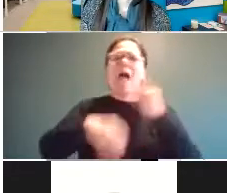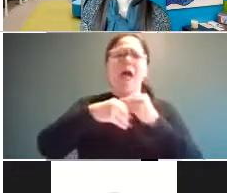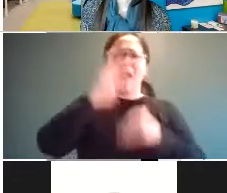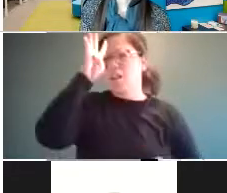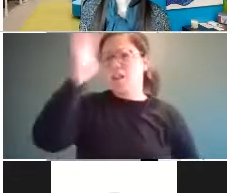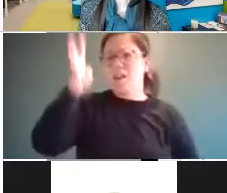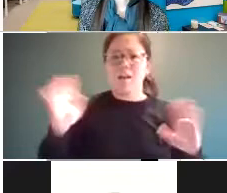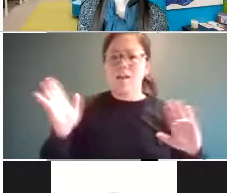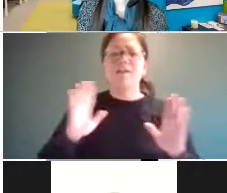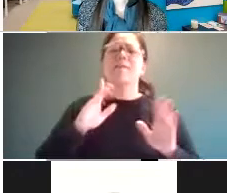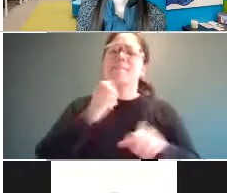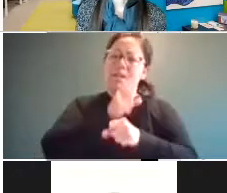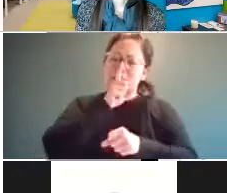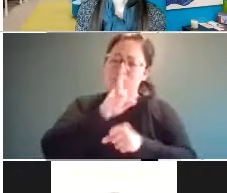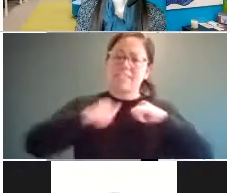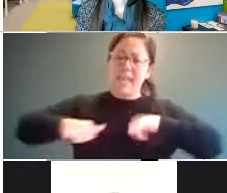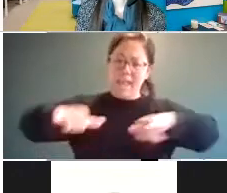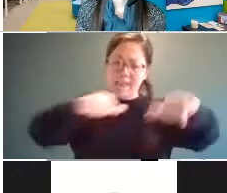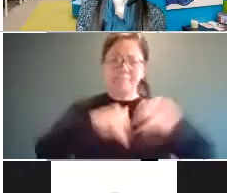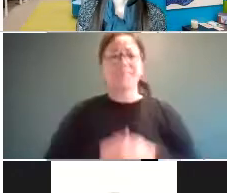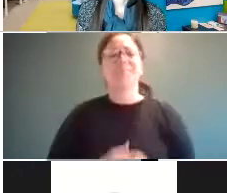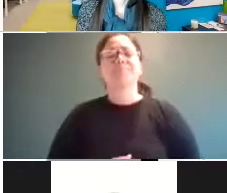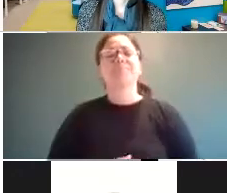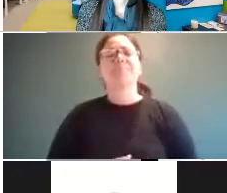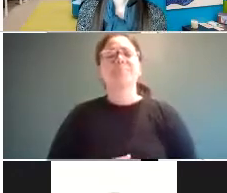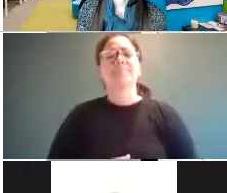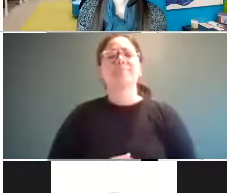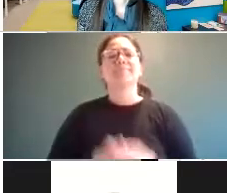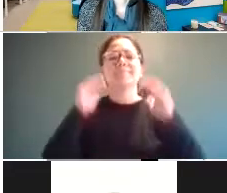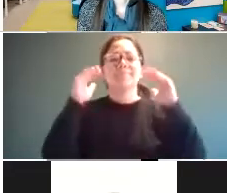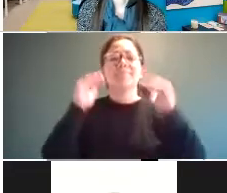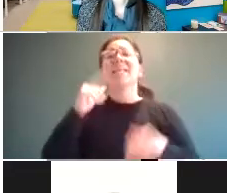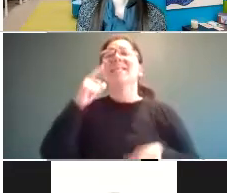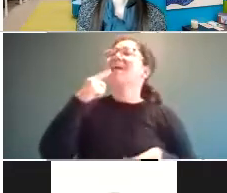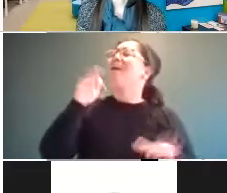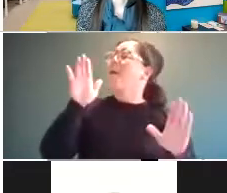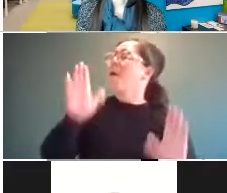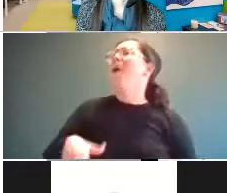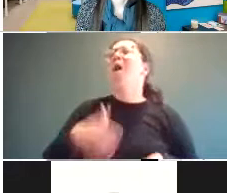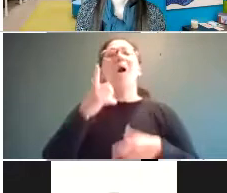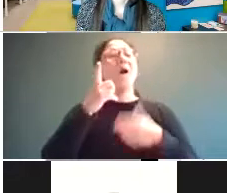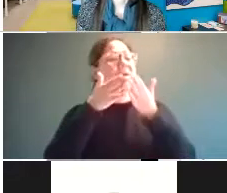Define your clients as everyone. It's a rare brand that truly has universal appeal,